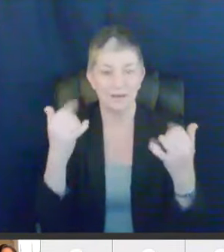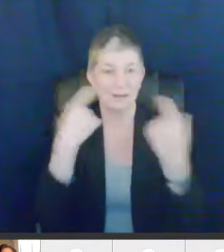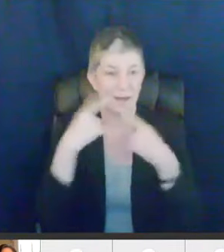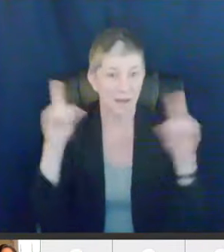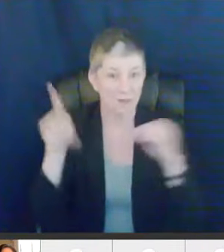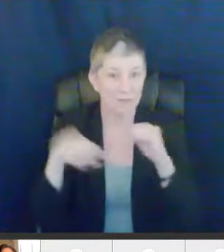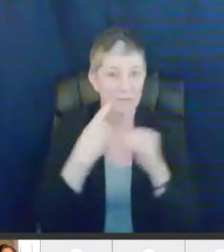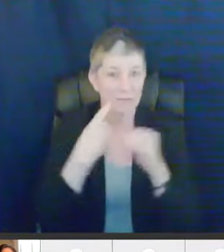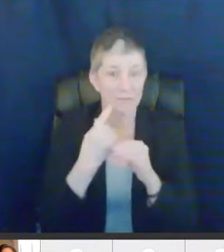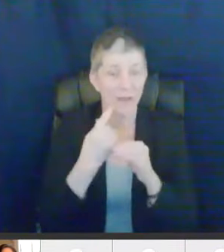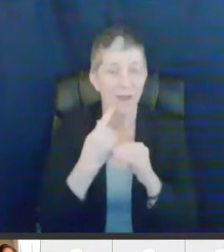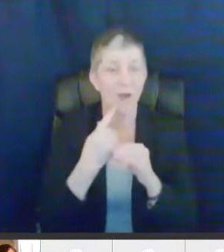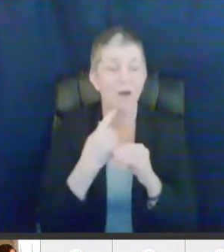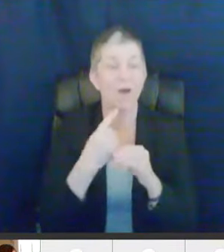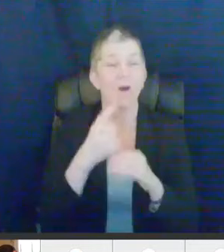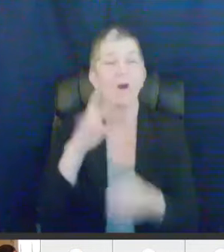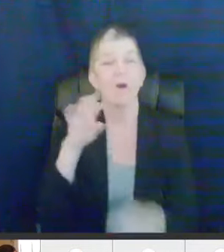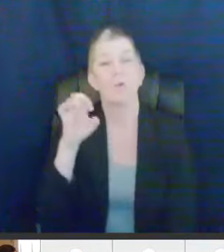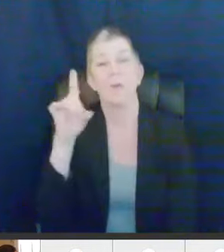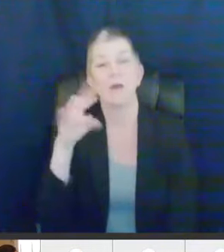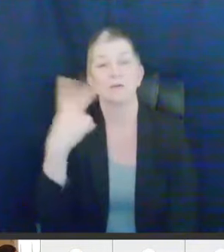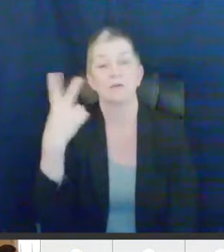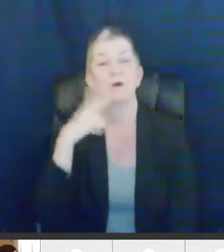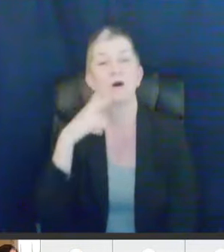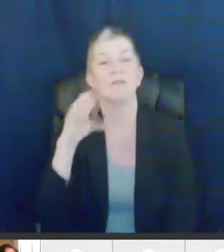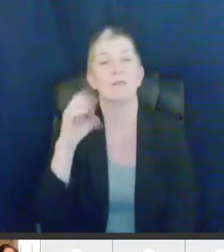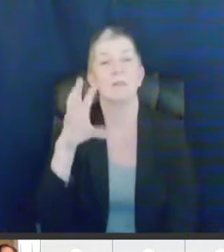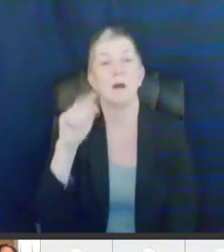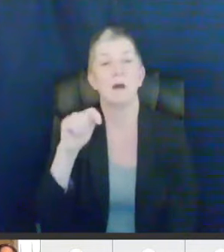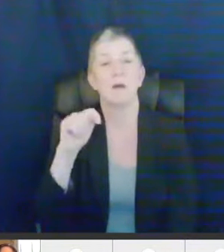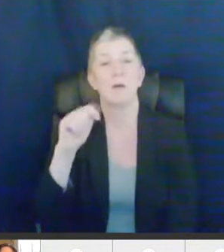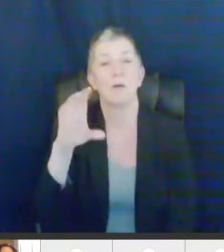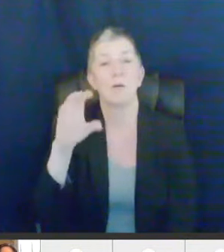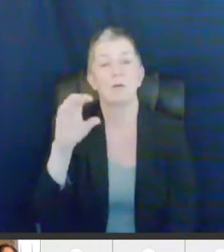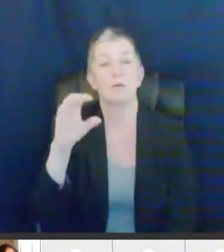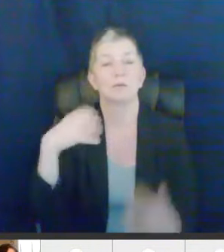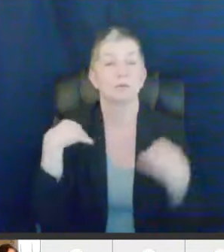round two of the montco strong small business grant program these awards